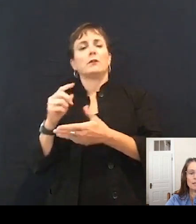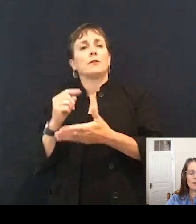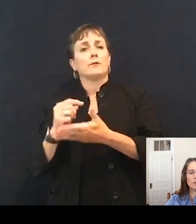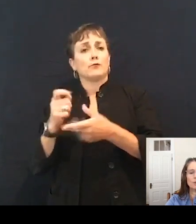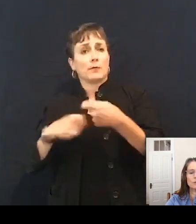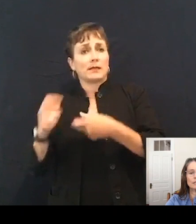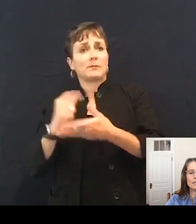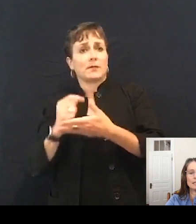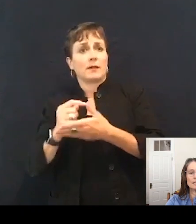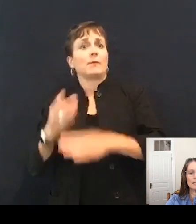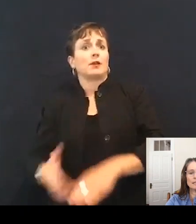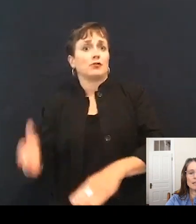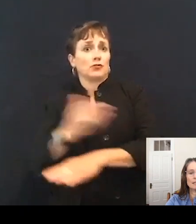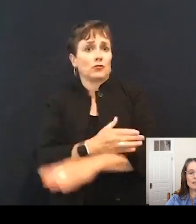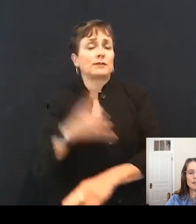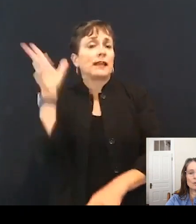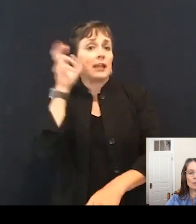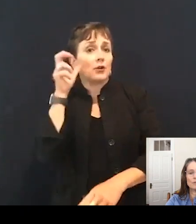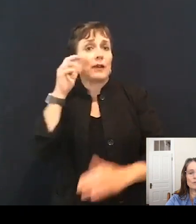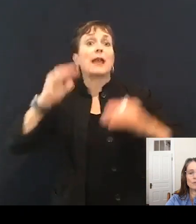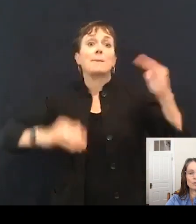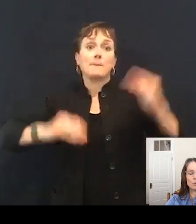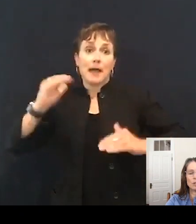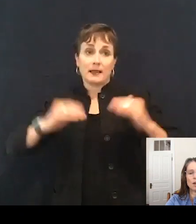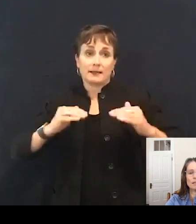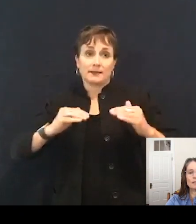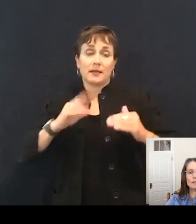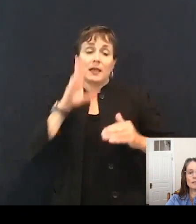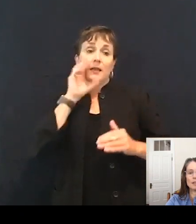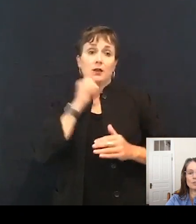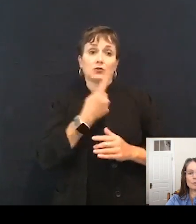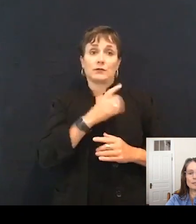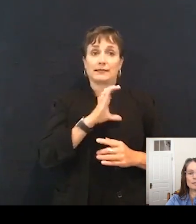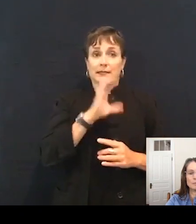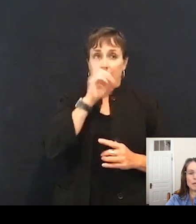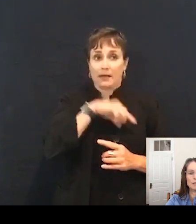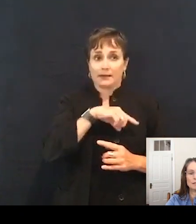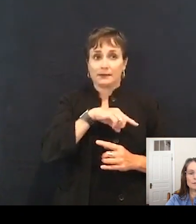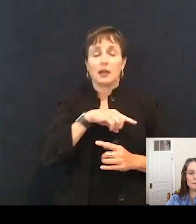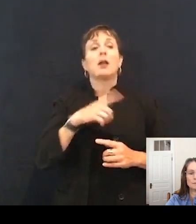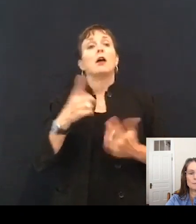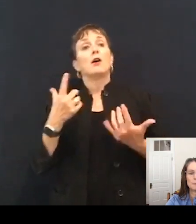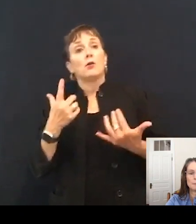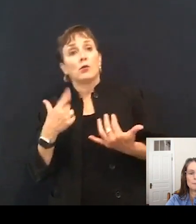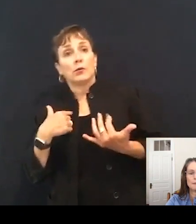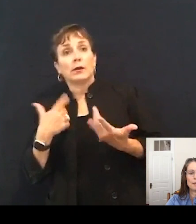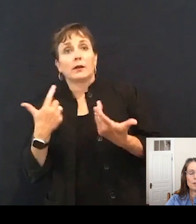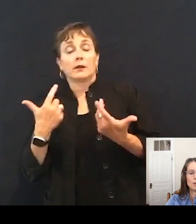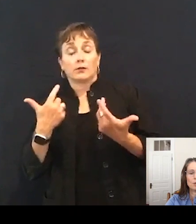are currently testing it as a therapy for visual loss in the USH1C mice.